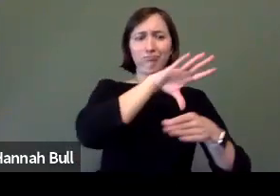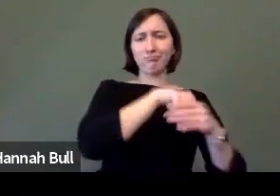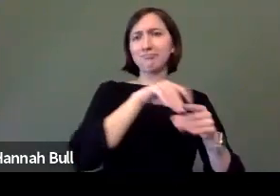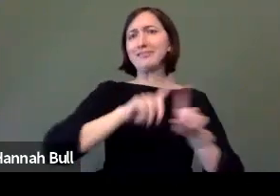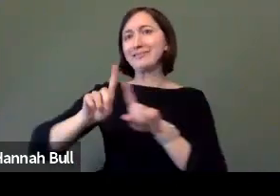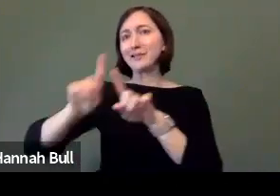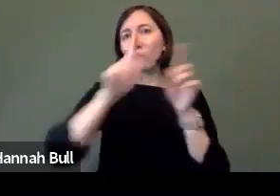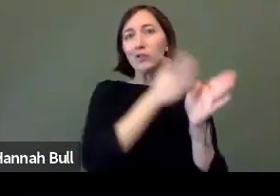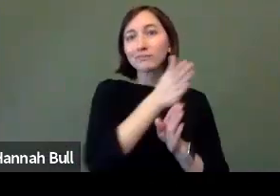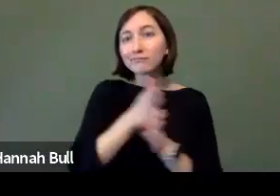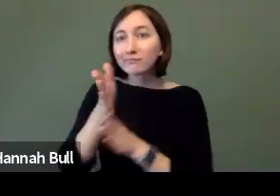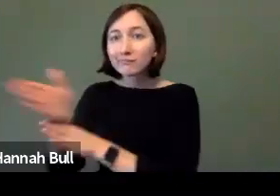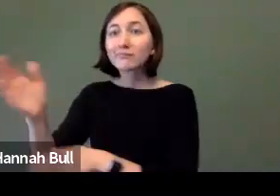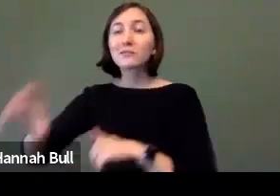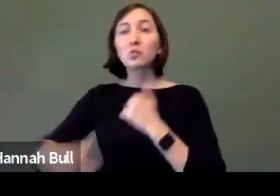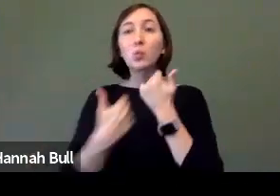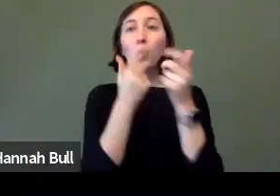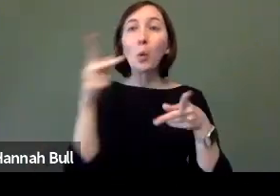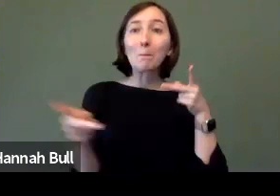and developmental disabilities throughout our state